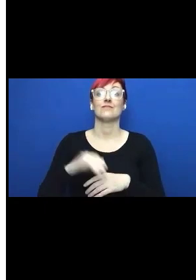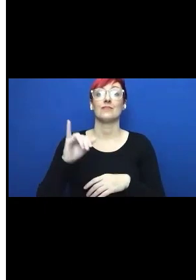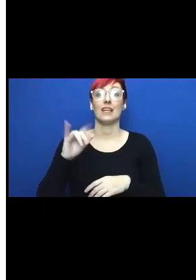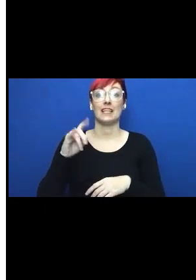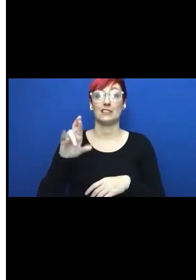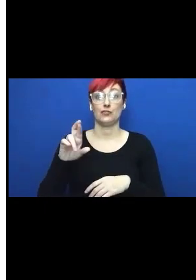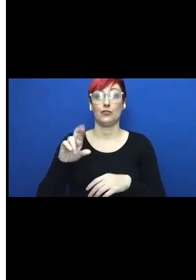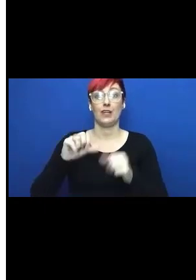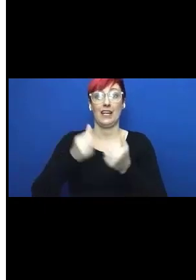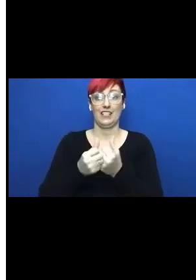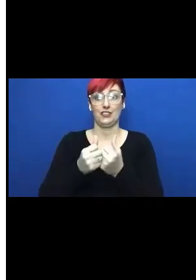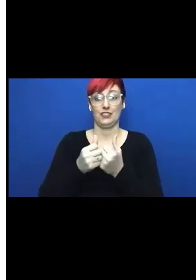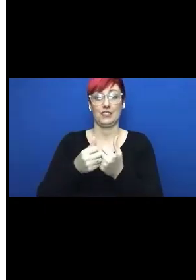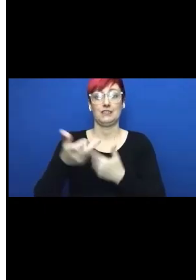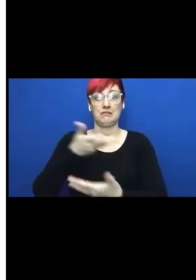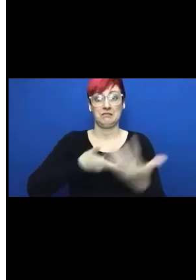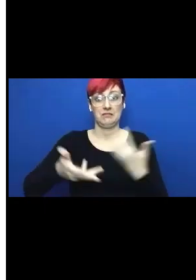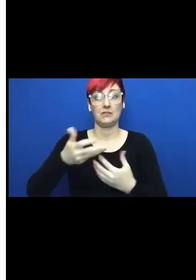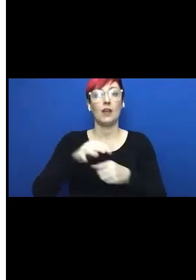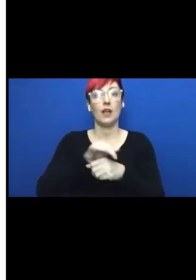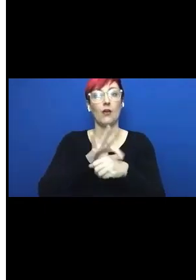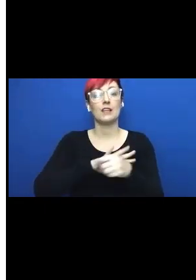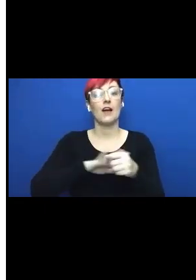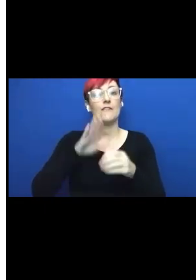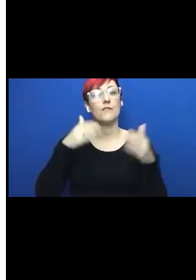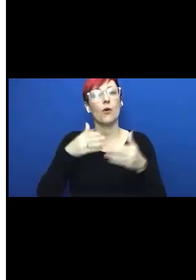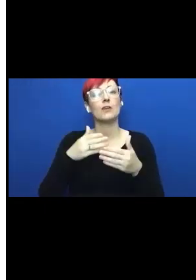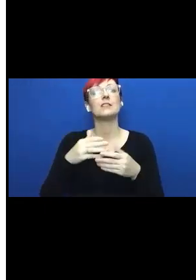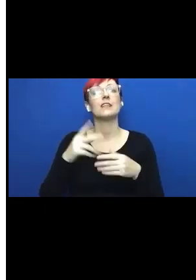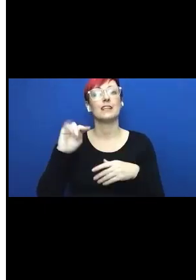is NIH has identified several key issues and challenges